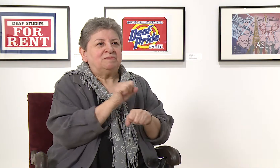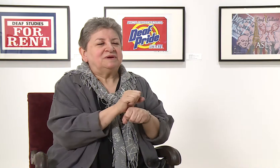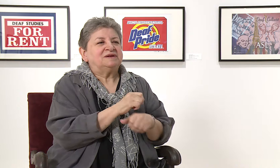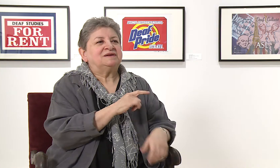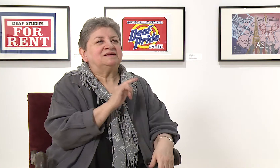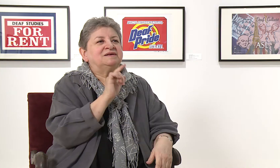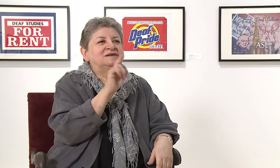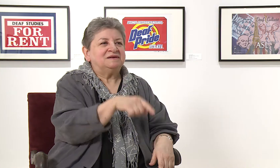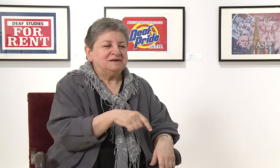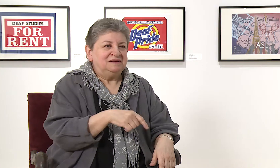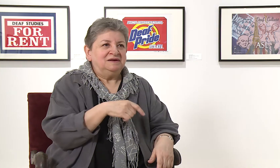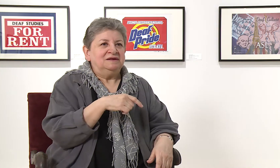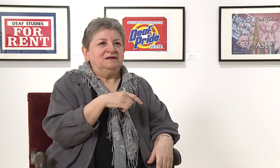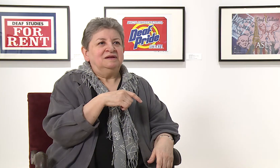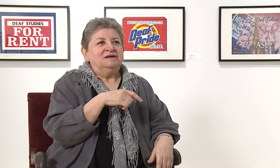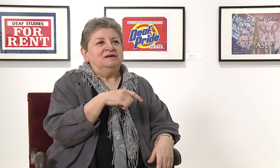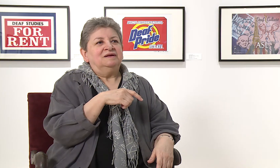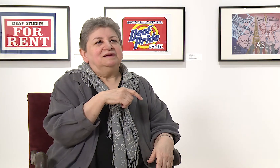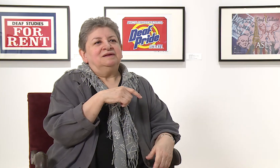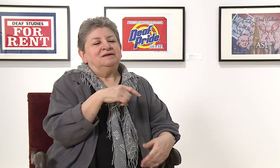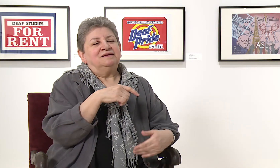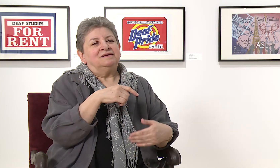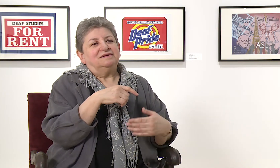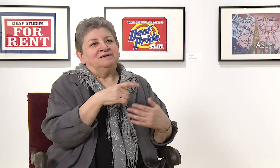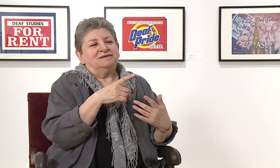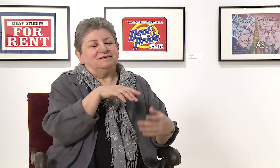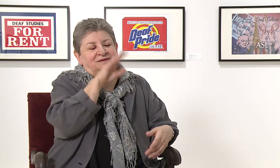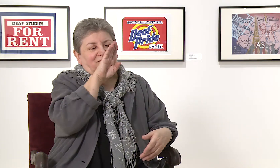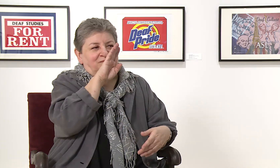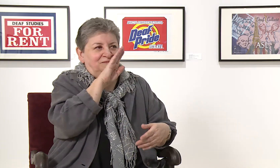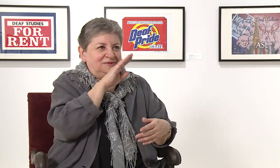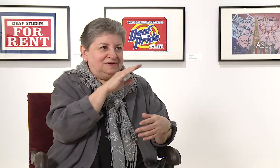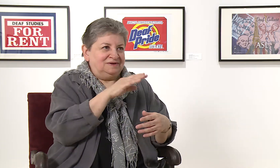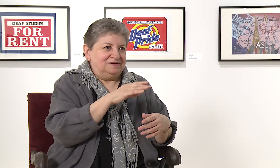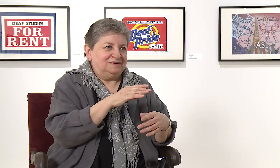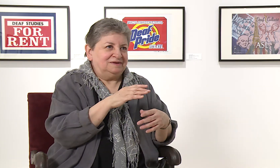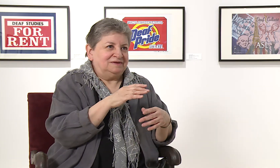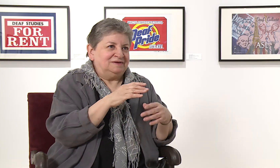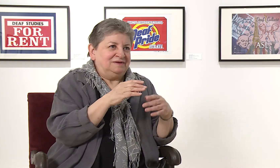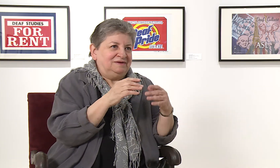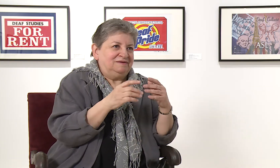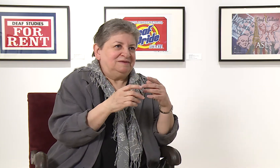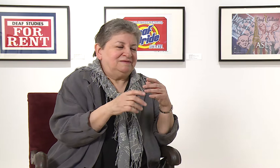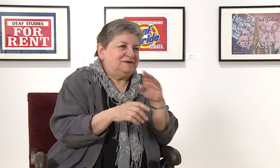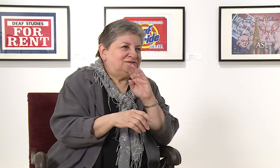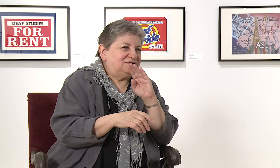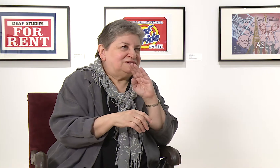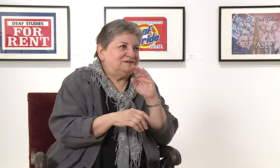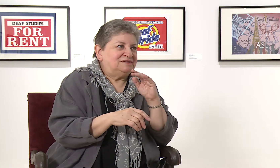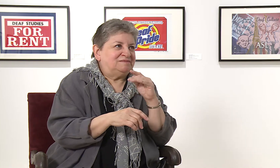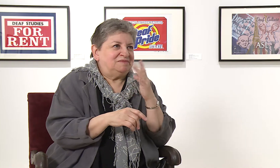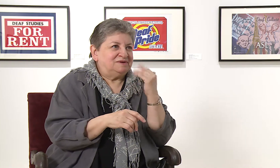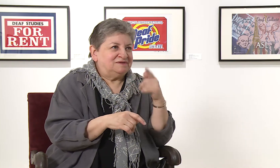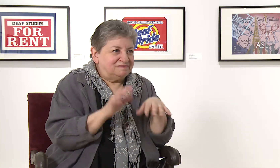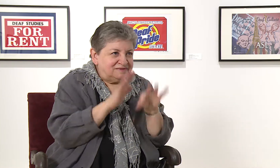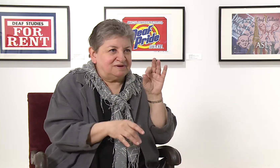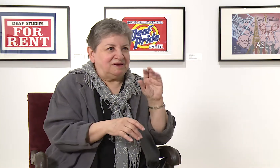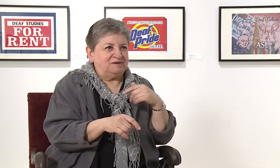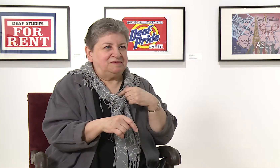I was able to find a few opportunities for work, but I just became frustrated